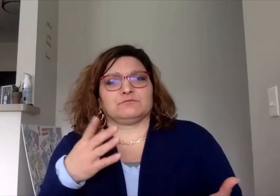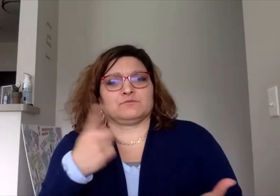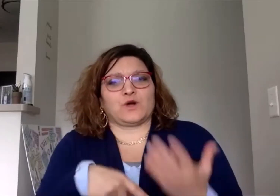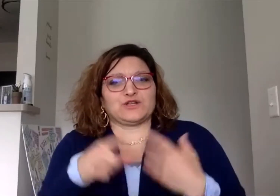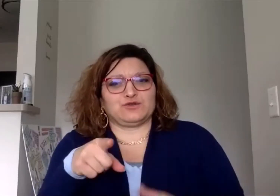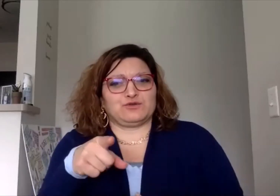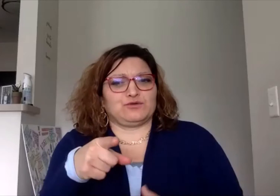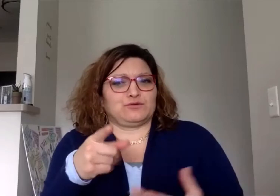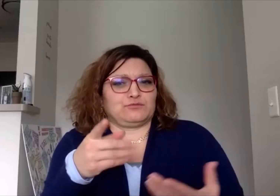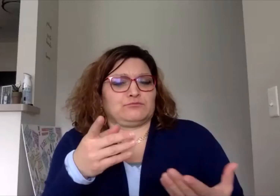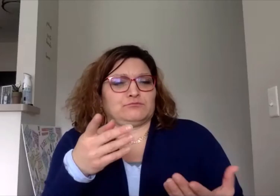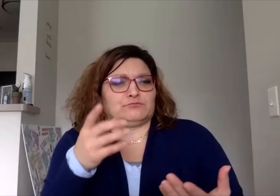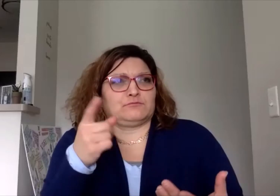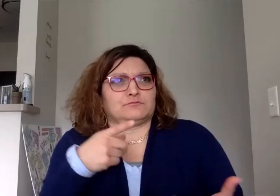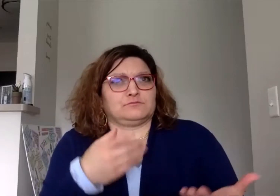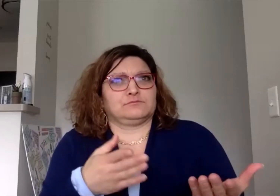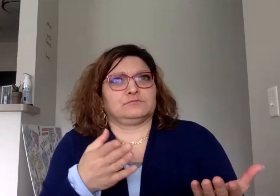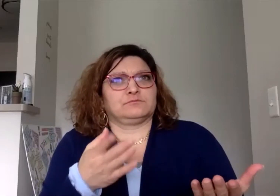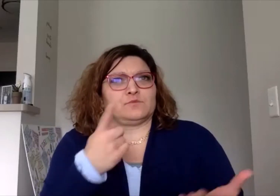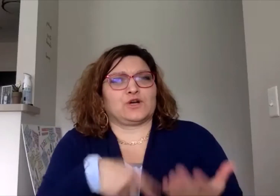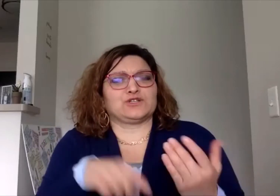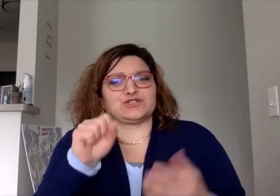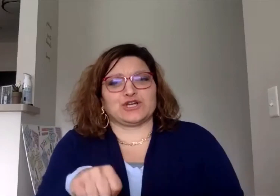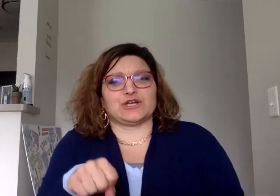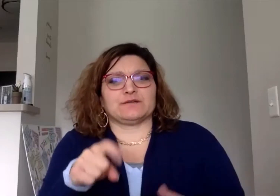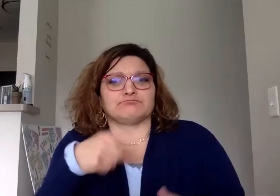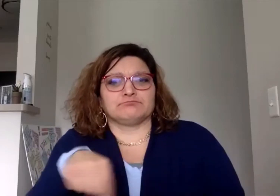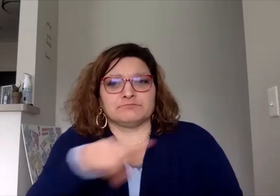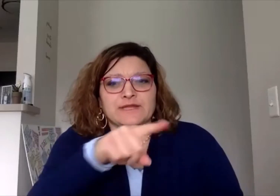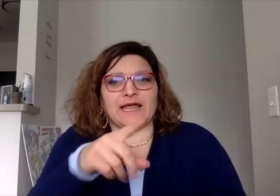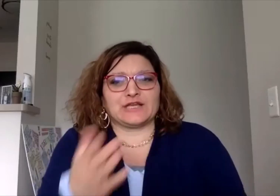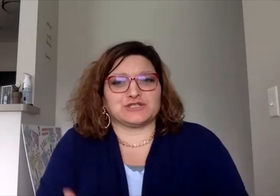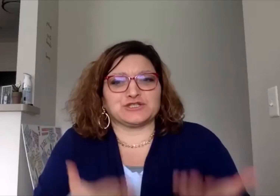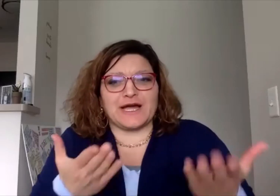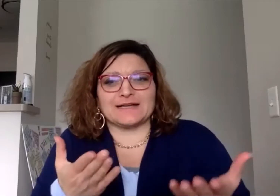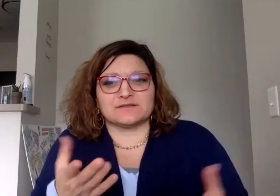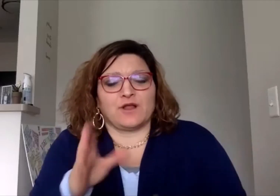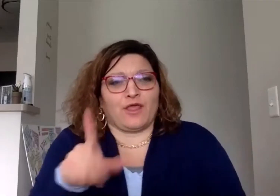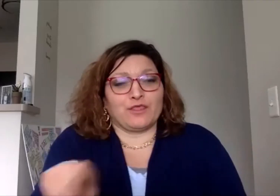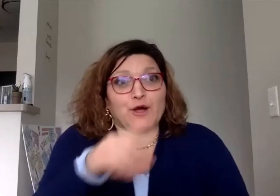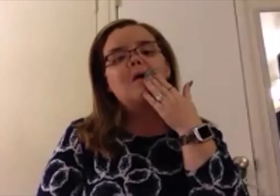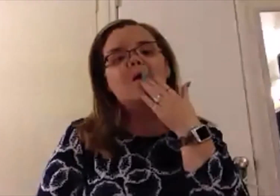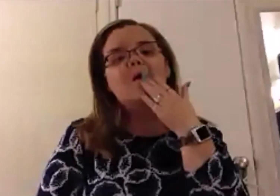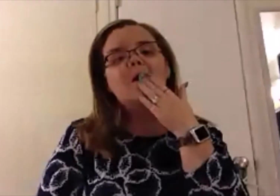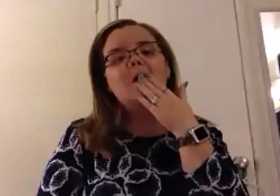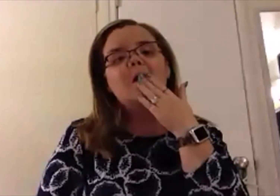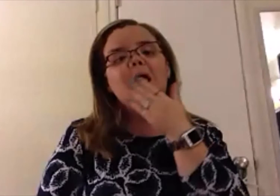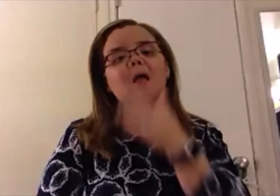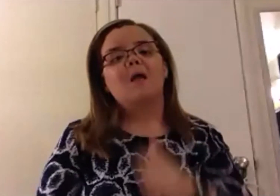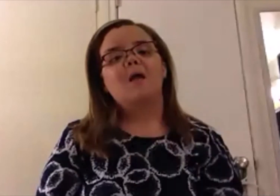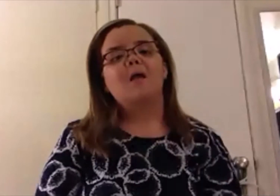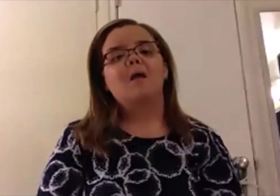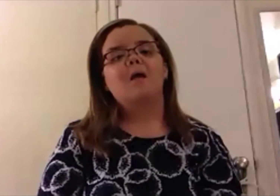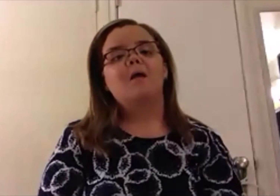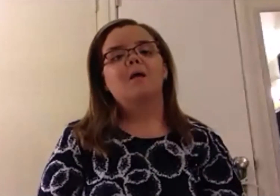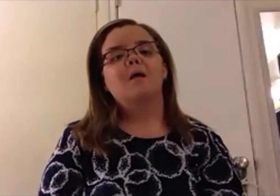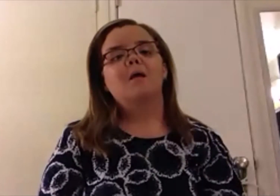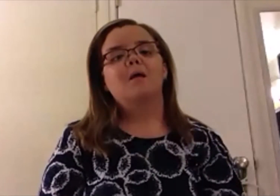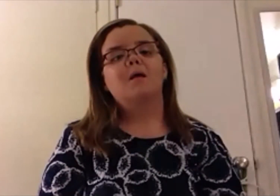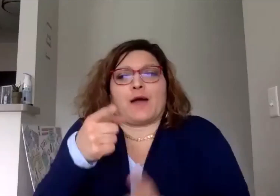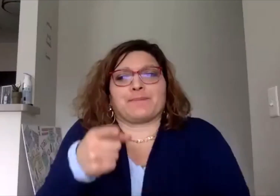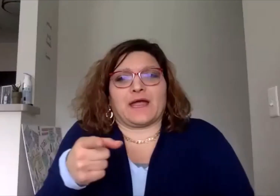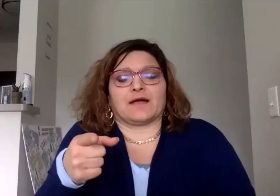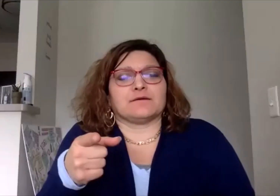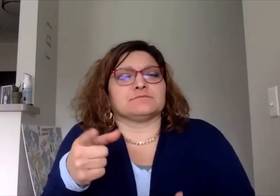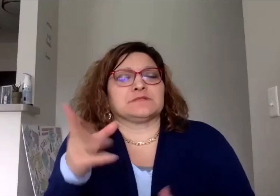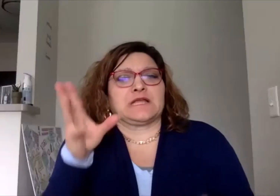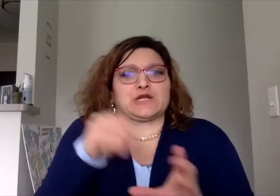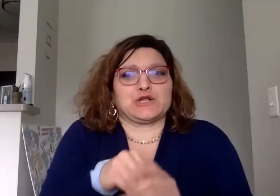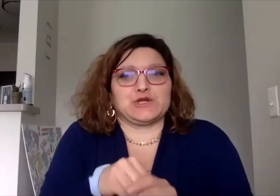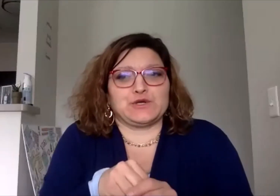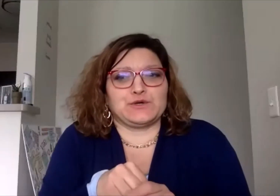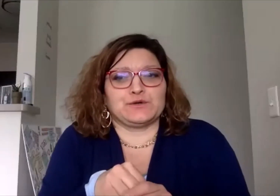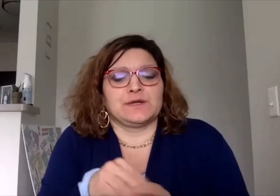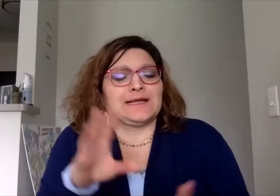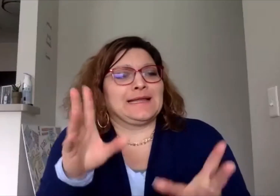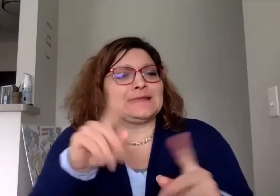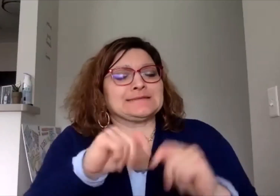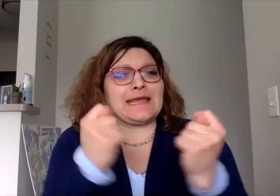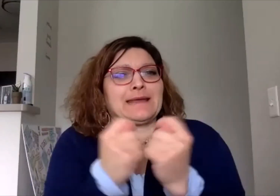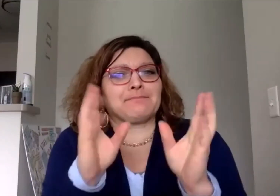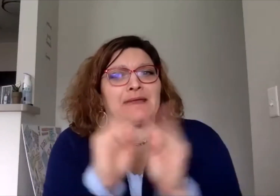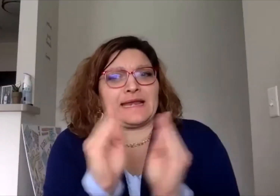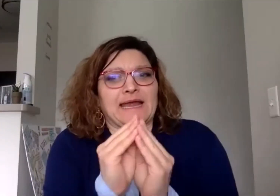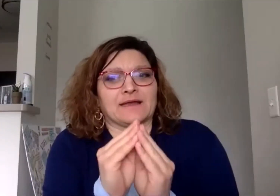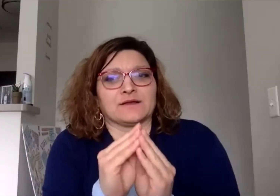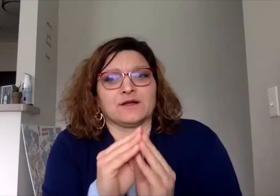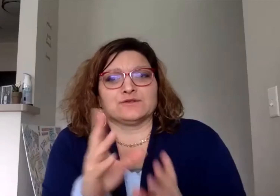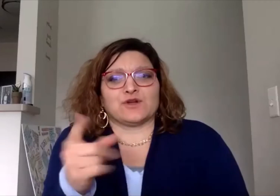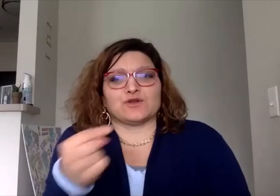So,what should they suggest to their boss to help them include in the team meeting so